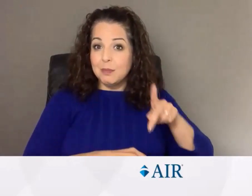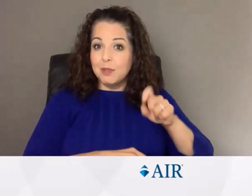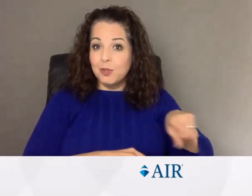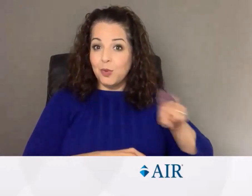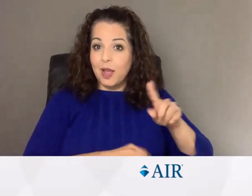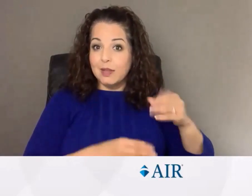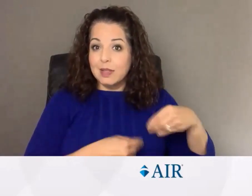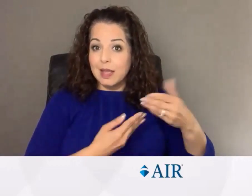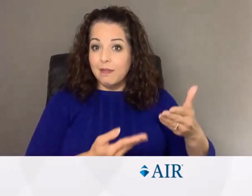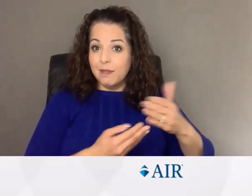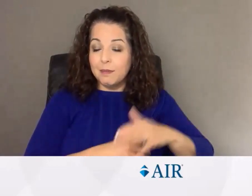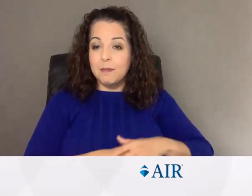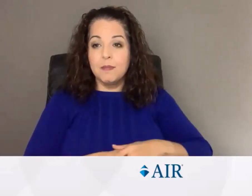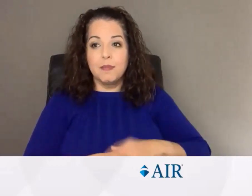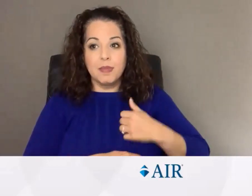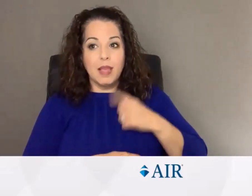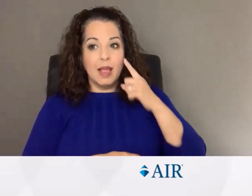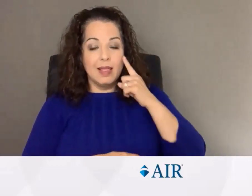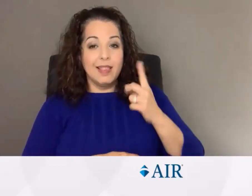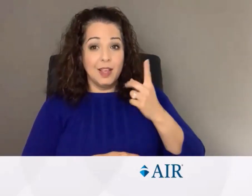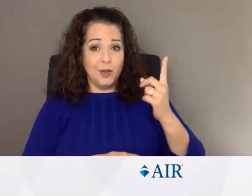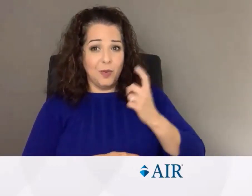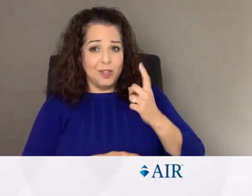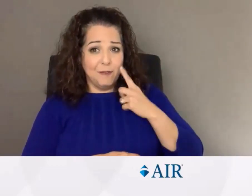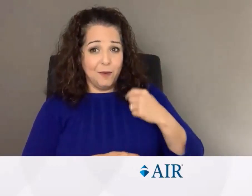Yeah, I think the question for me, right? Mm-hmm.